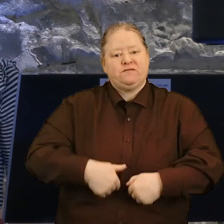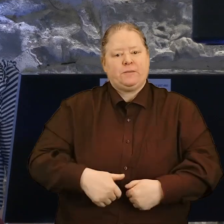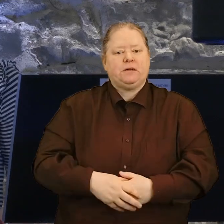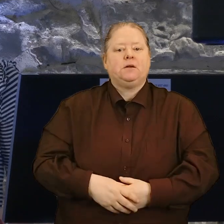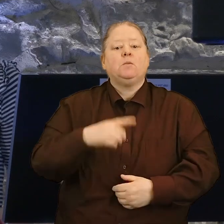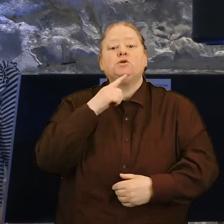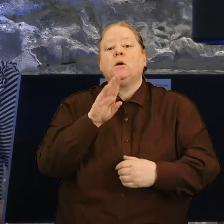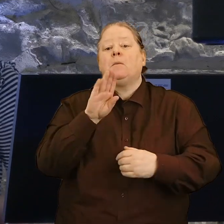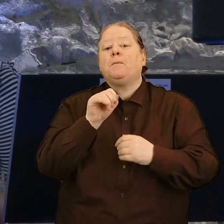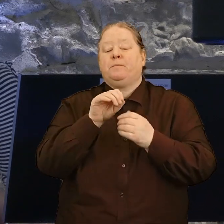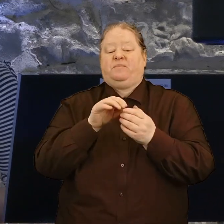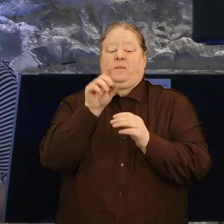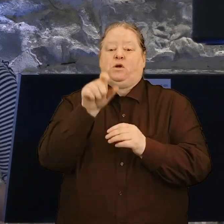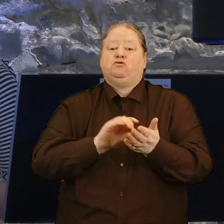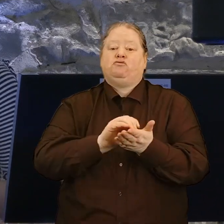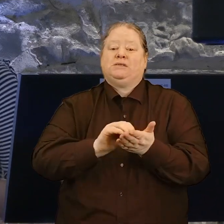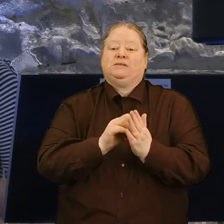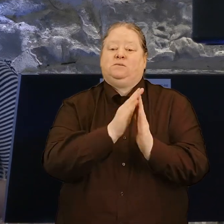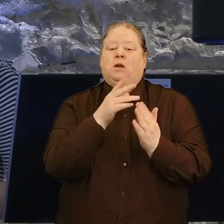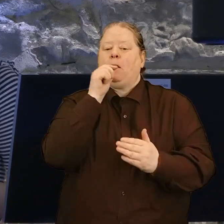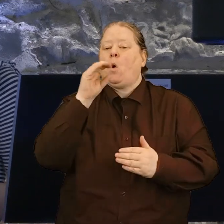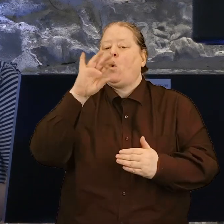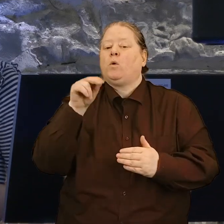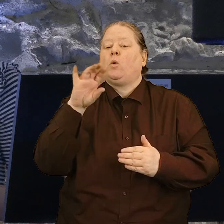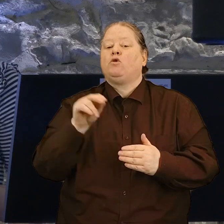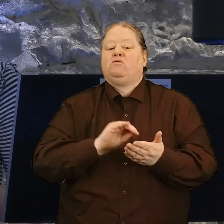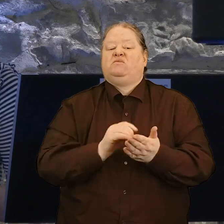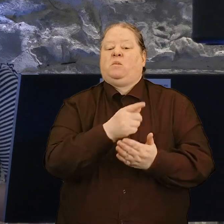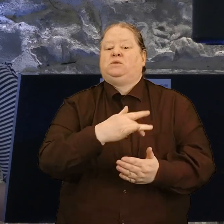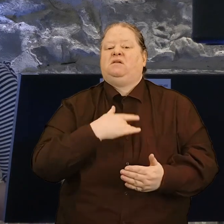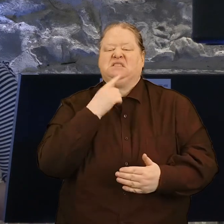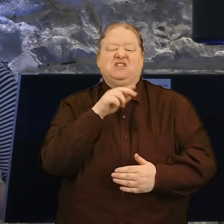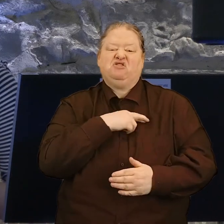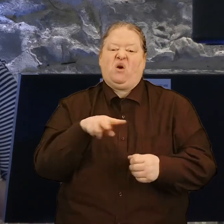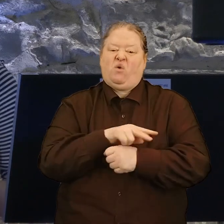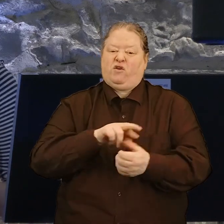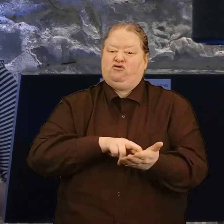But his biographer, Owen O'Brien says that there was almost certainly sectarian influence. Indeed,